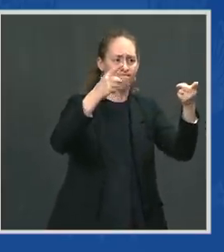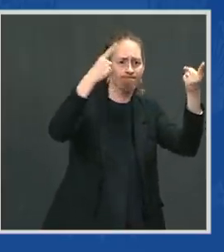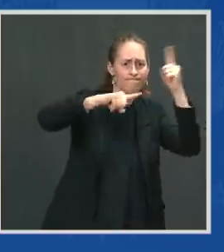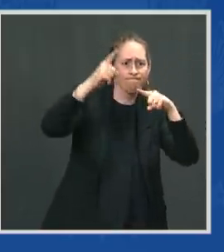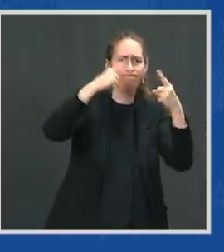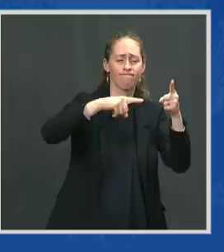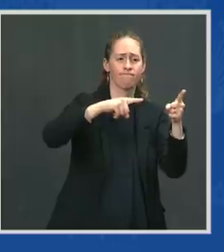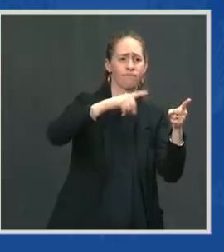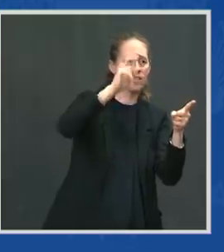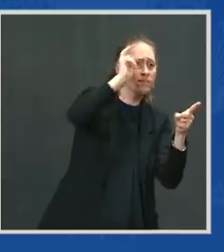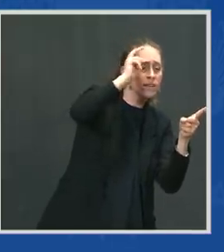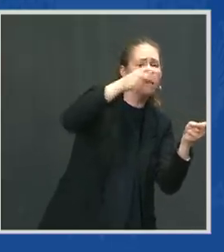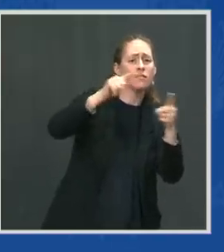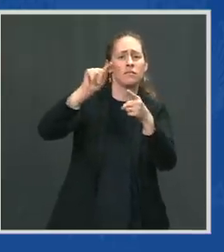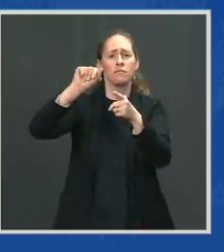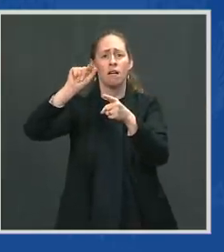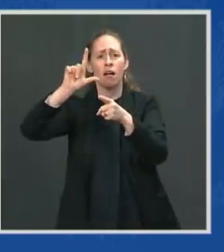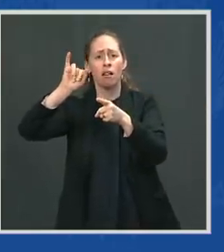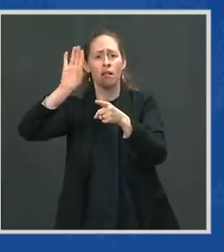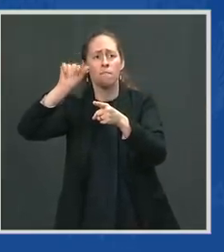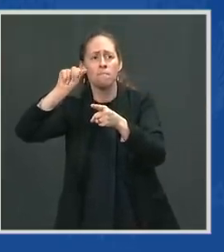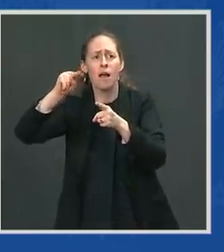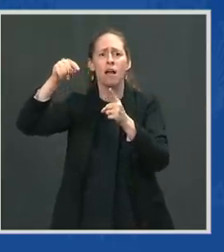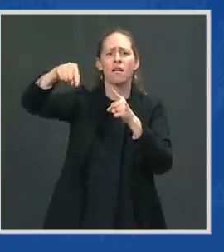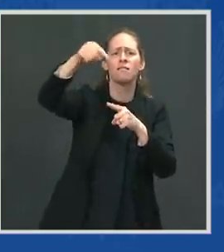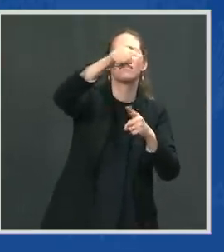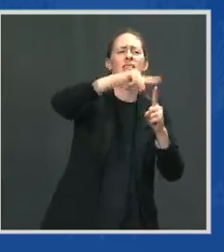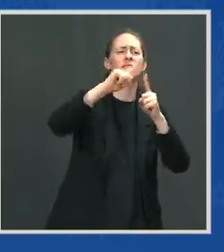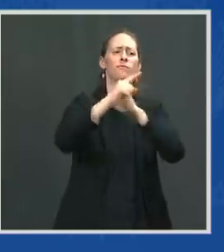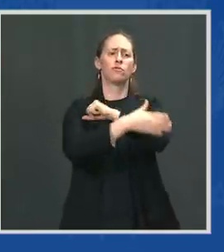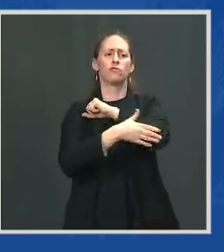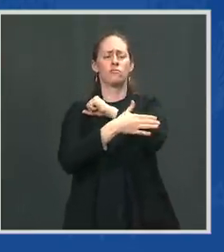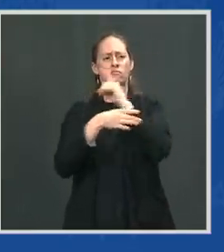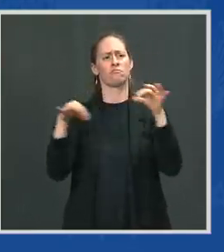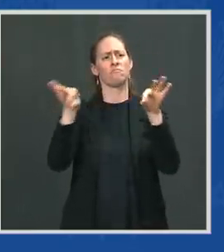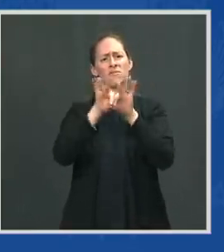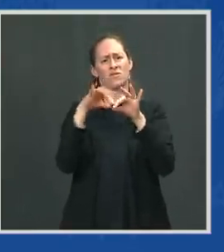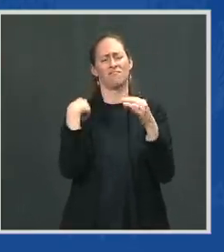and girls by maintaining significant humanitarian and development assistance.